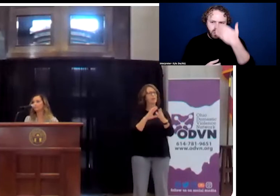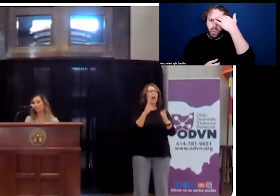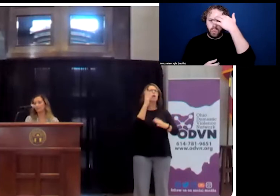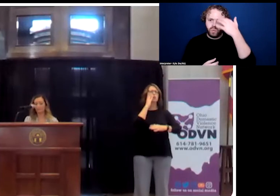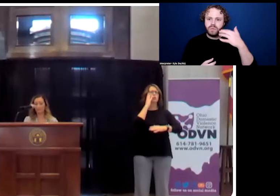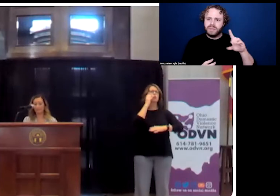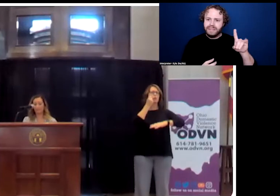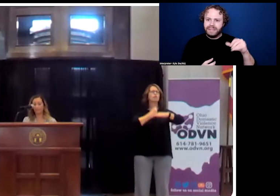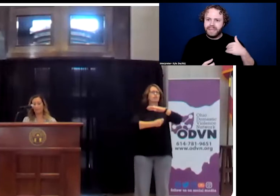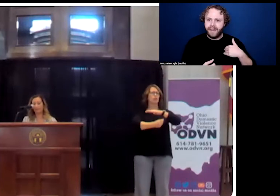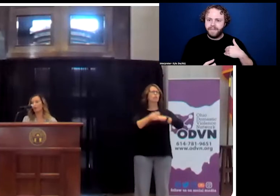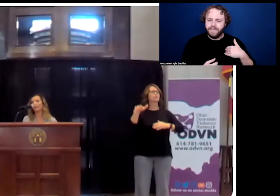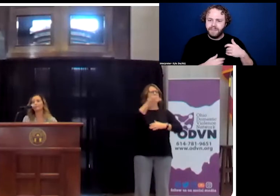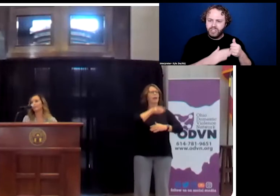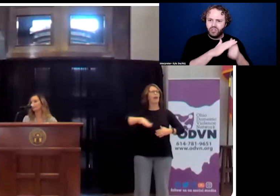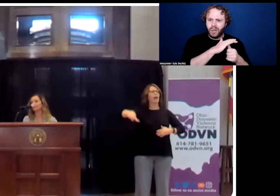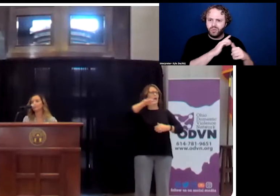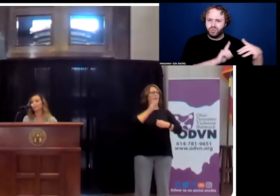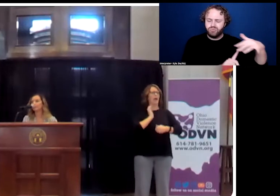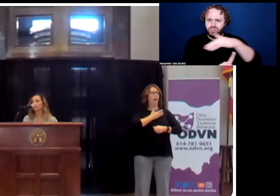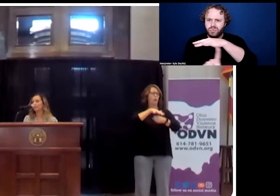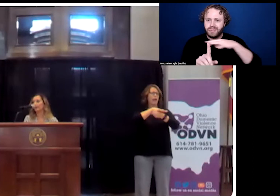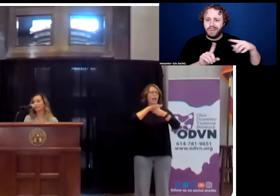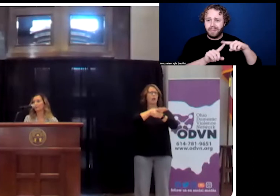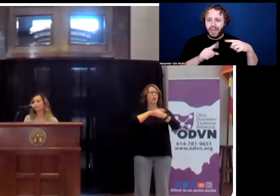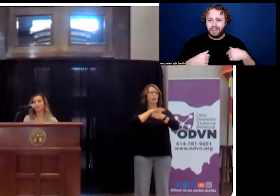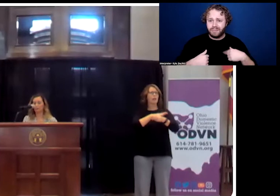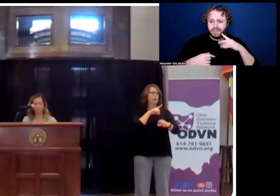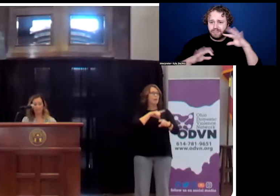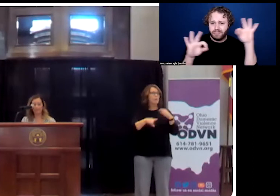in our surrounding area, but I had no idea that we had one just in our hometown.